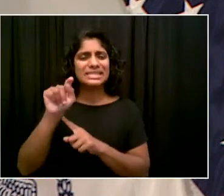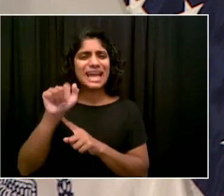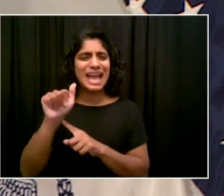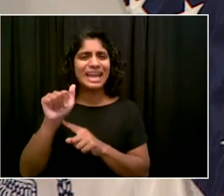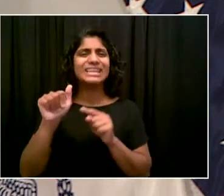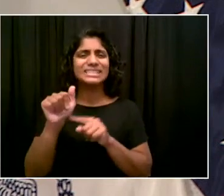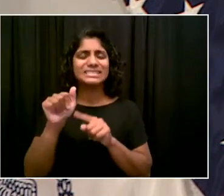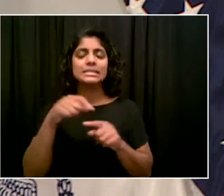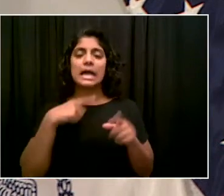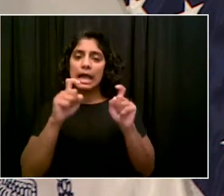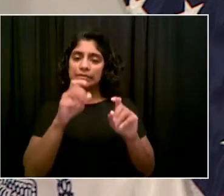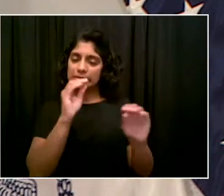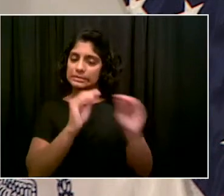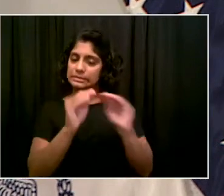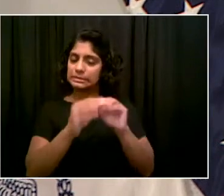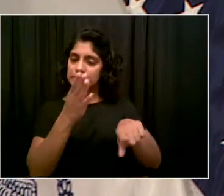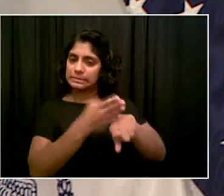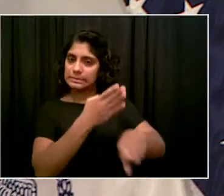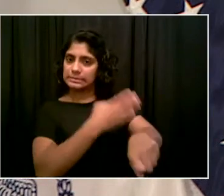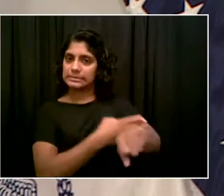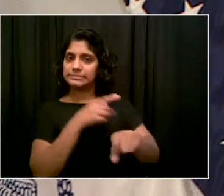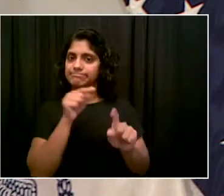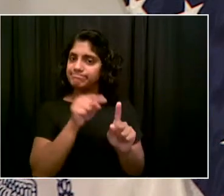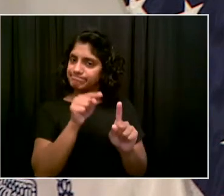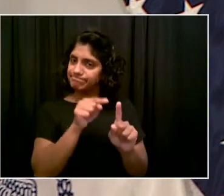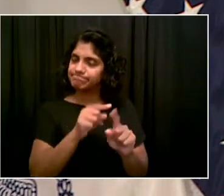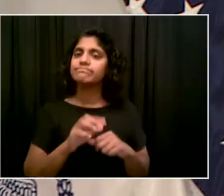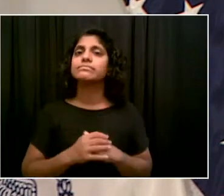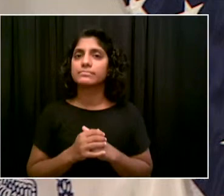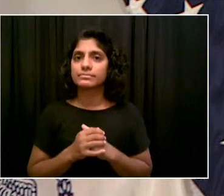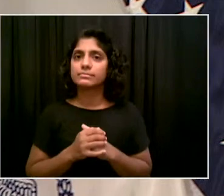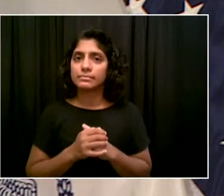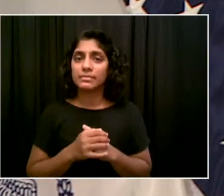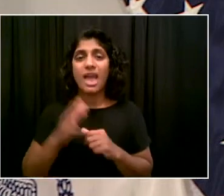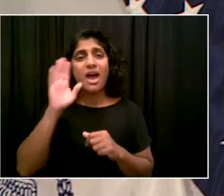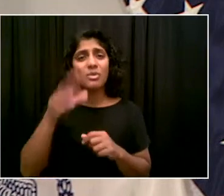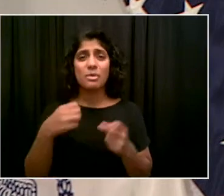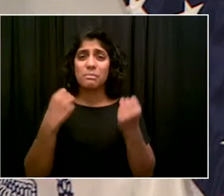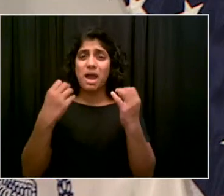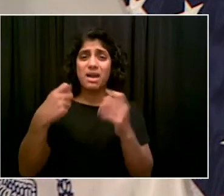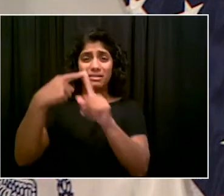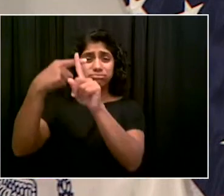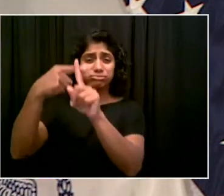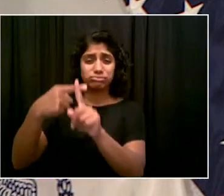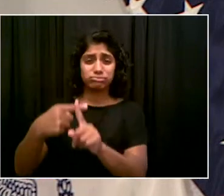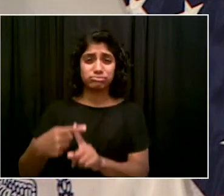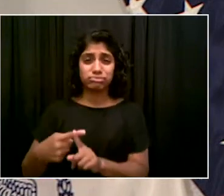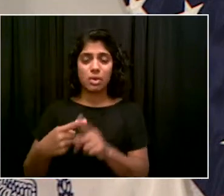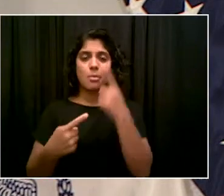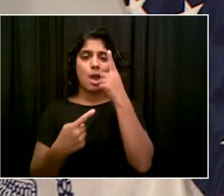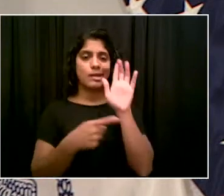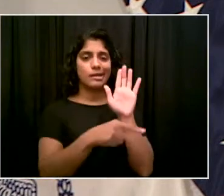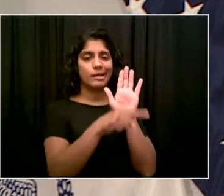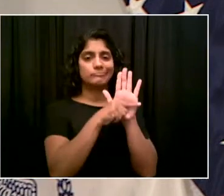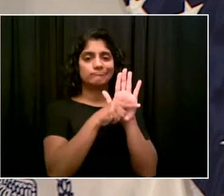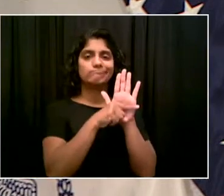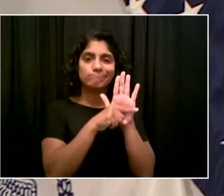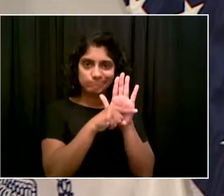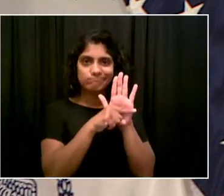SUBWAYS. THAT'S A LOT OF PROBLEMS RIGHT NOW WE CANNOT HAVE FUA LL RECOVERY WITHOUT THE MTA GETTING